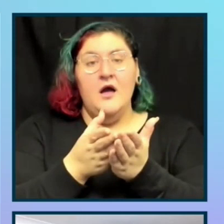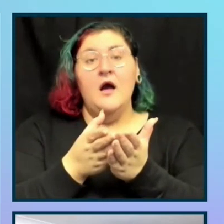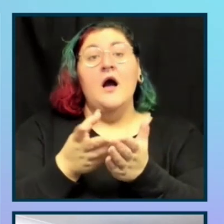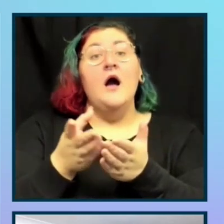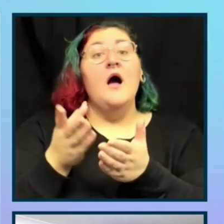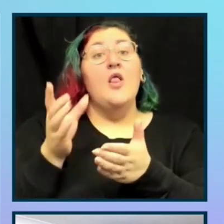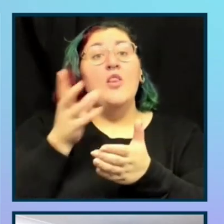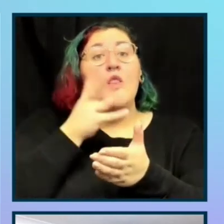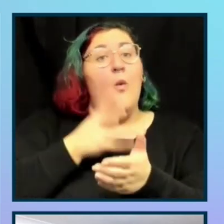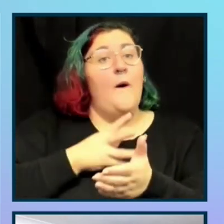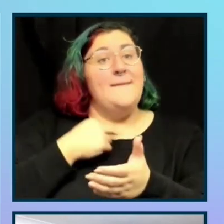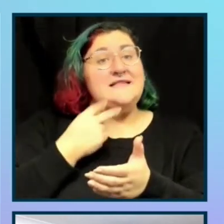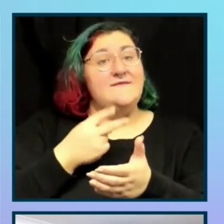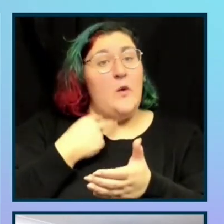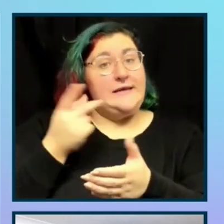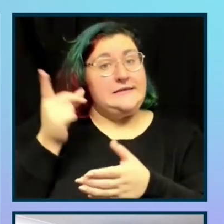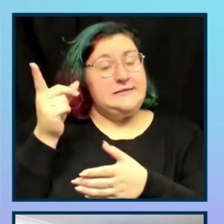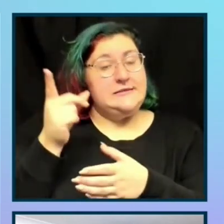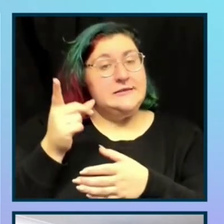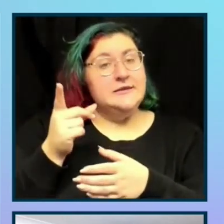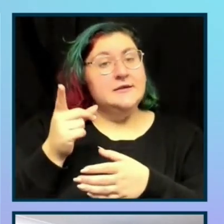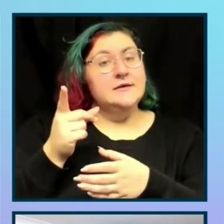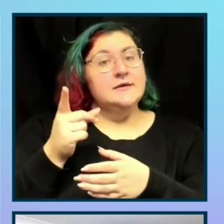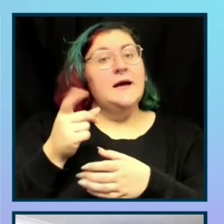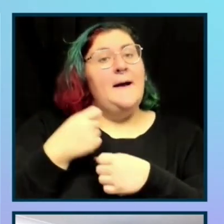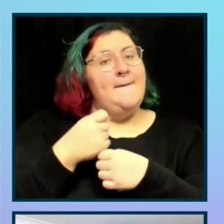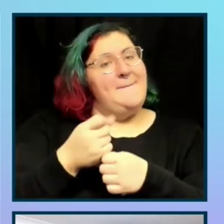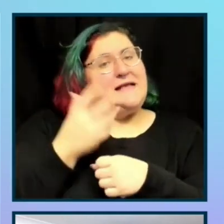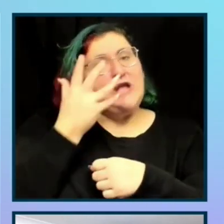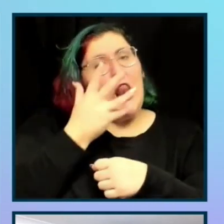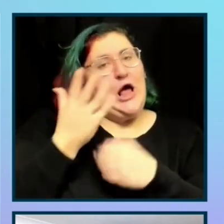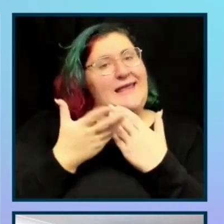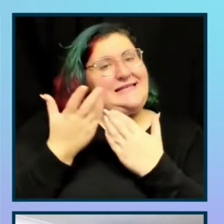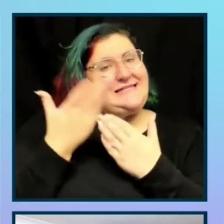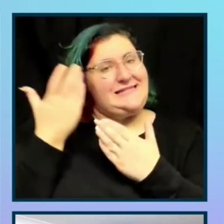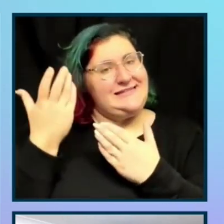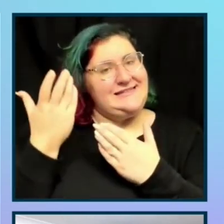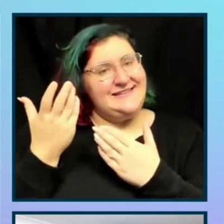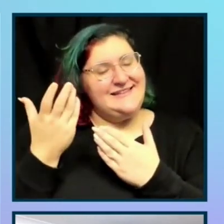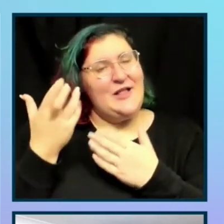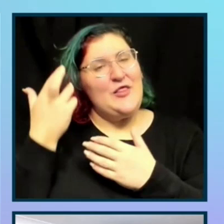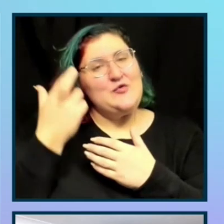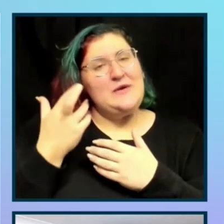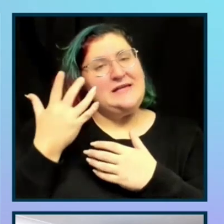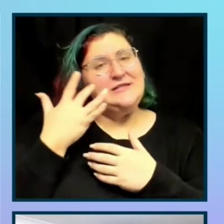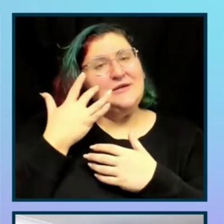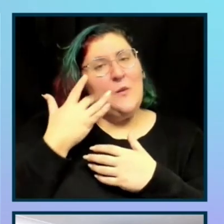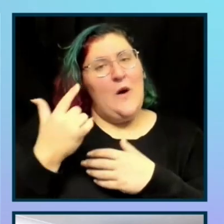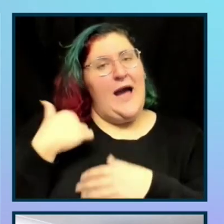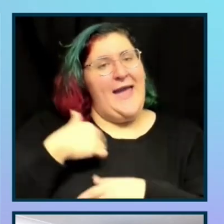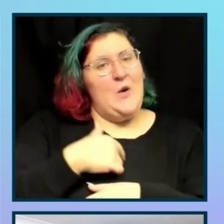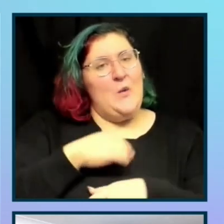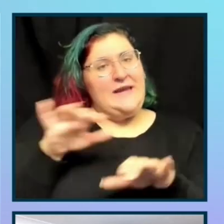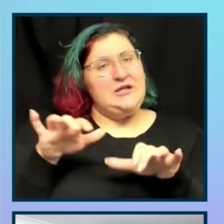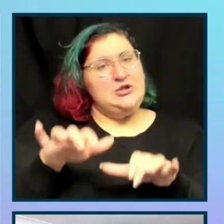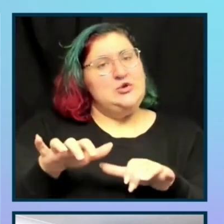it makes that look much easier than it actually is. So the reason we had to do manual navigate in that particular scenario,